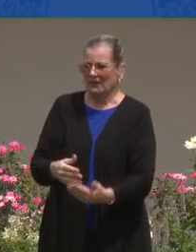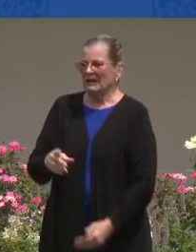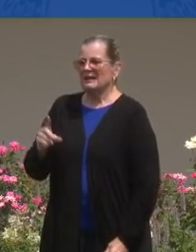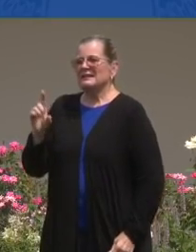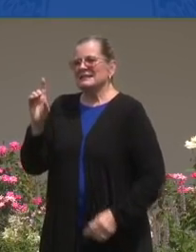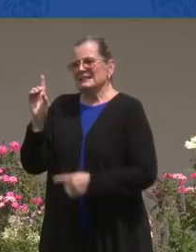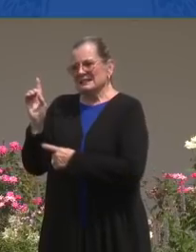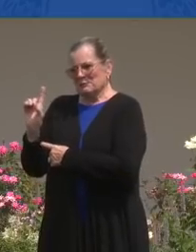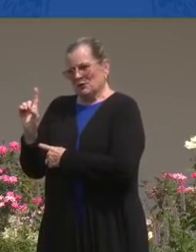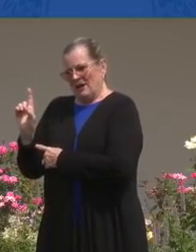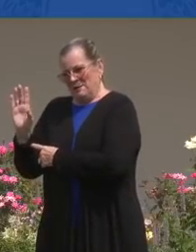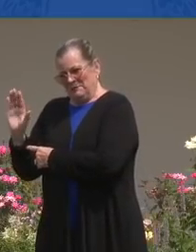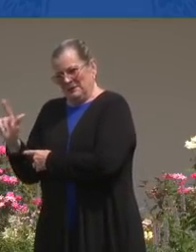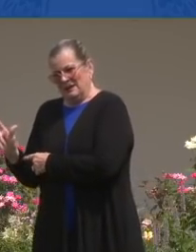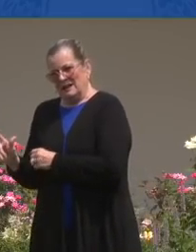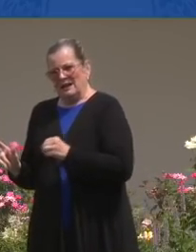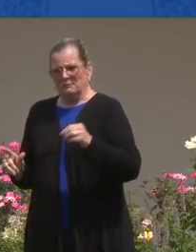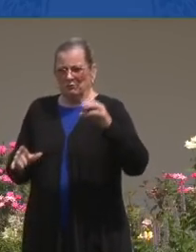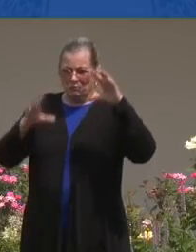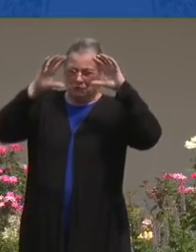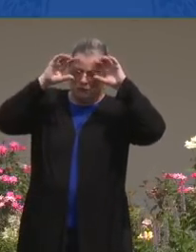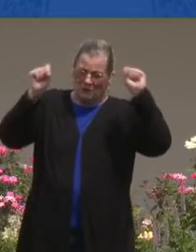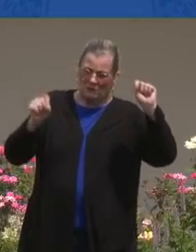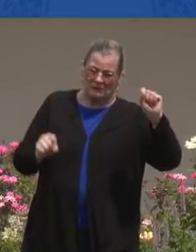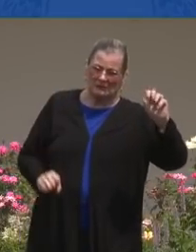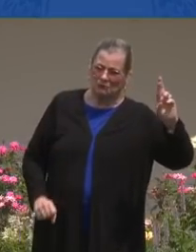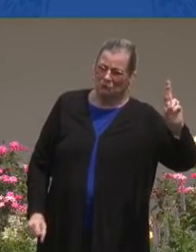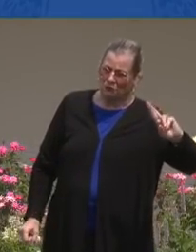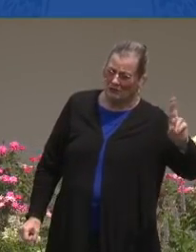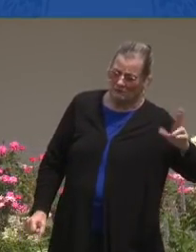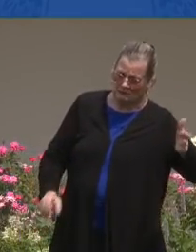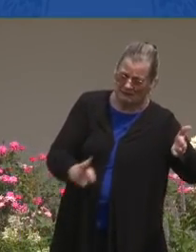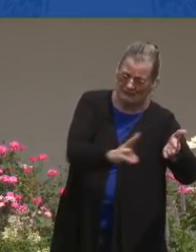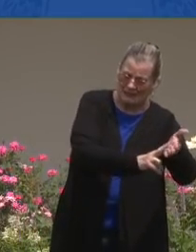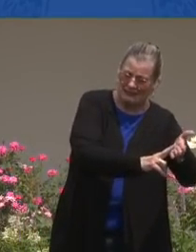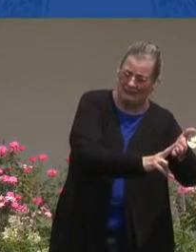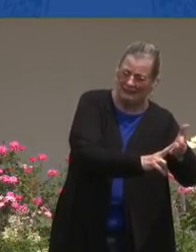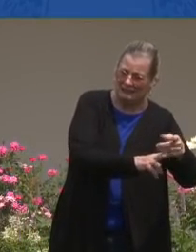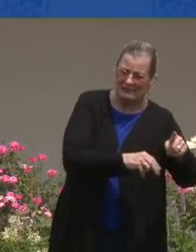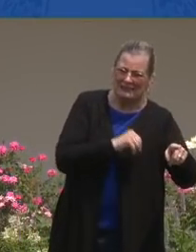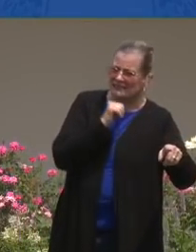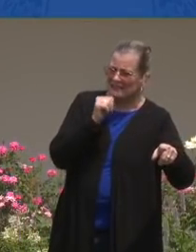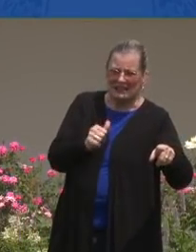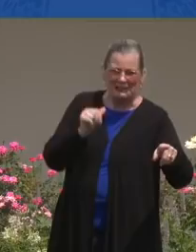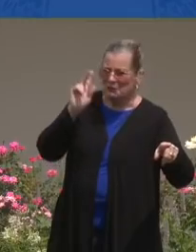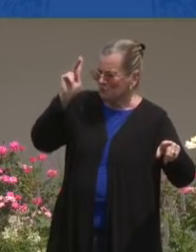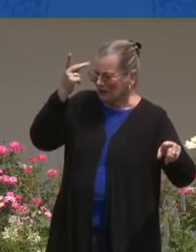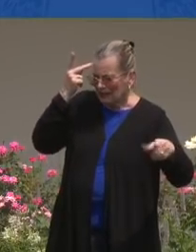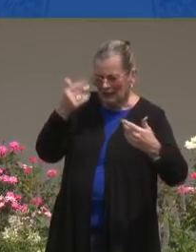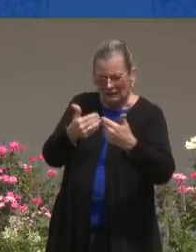not partisanship. Progress, it wasn't political, but personal to millions of families.